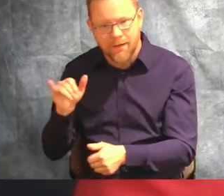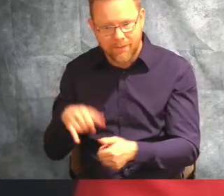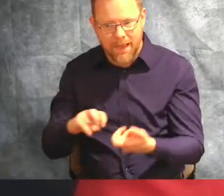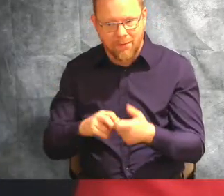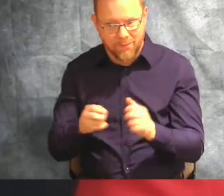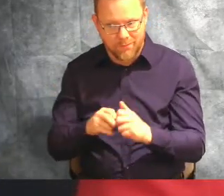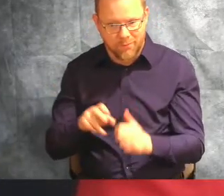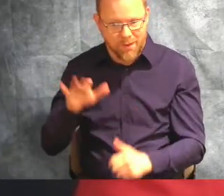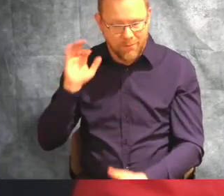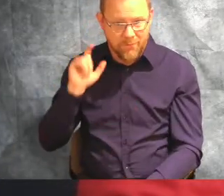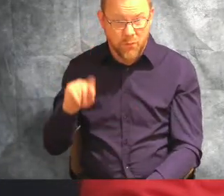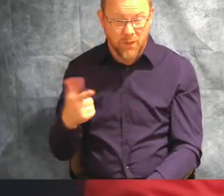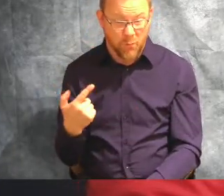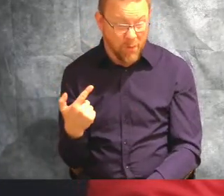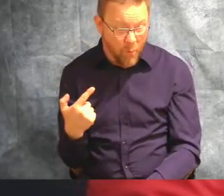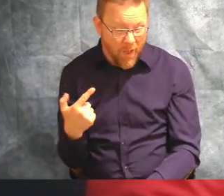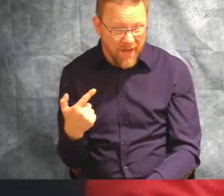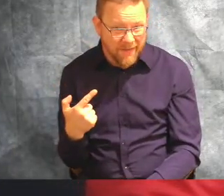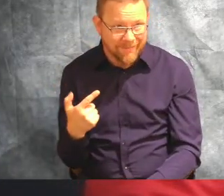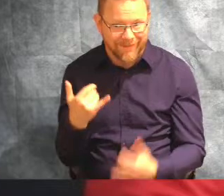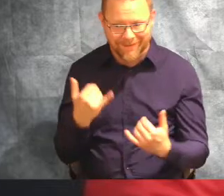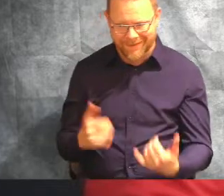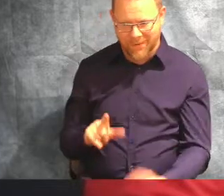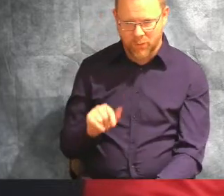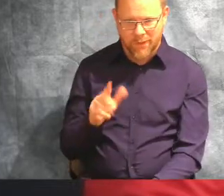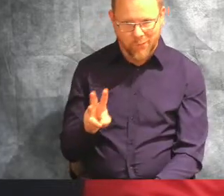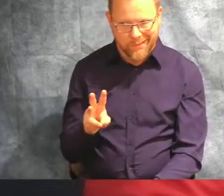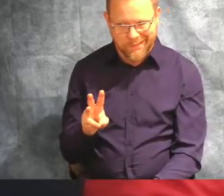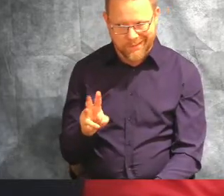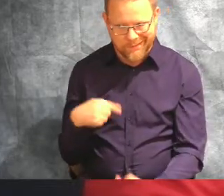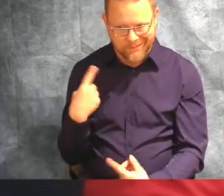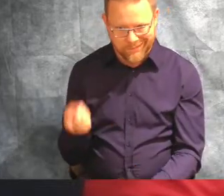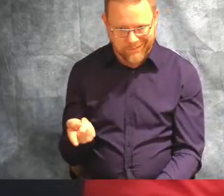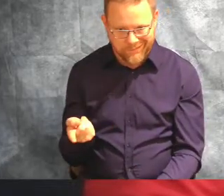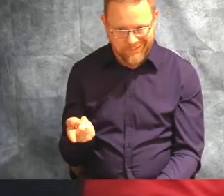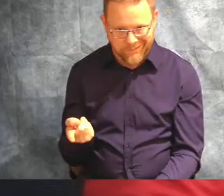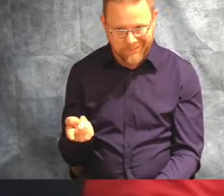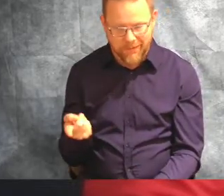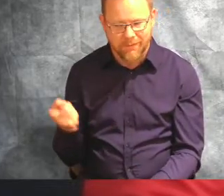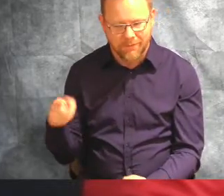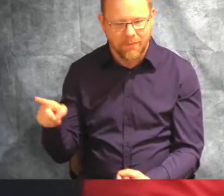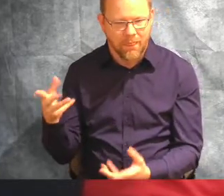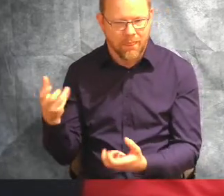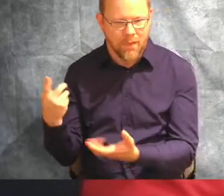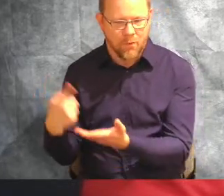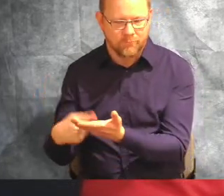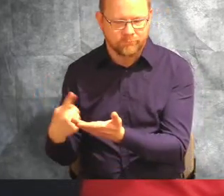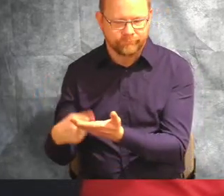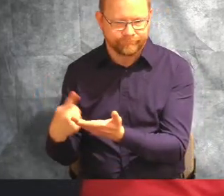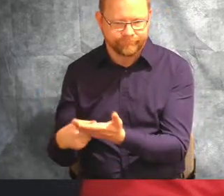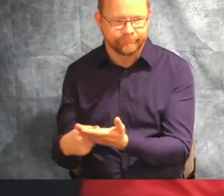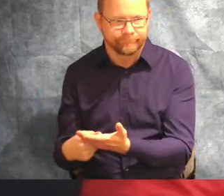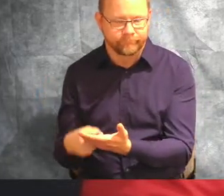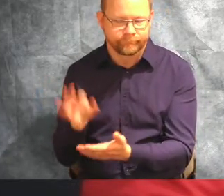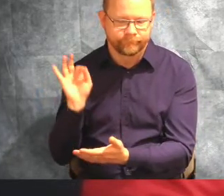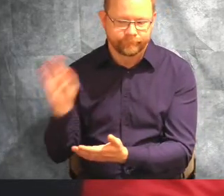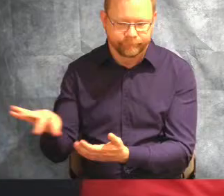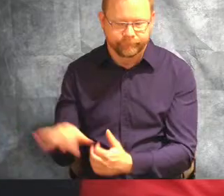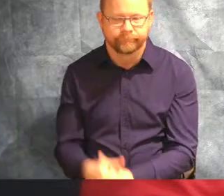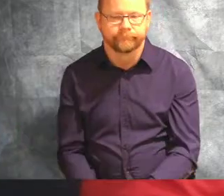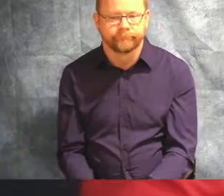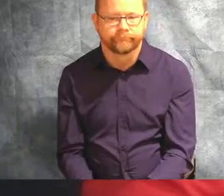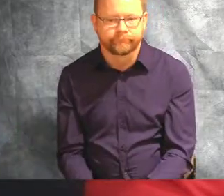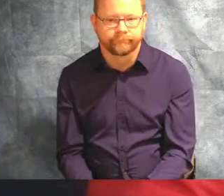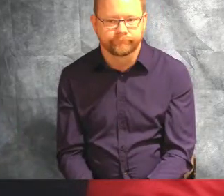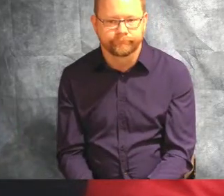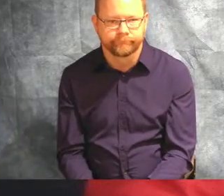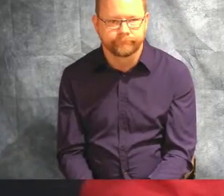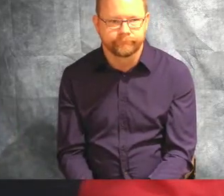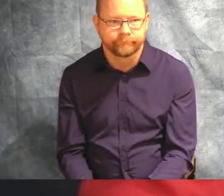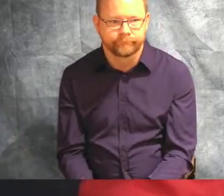2021 is 2026 and they want to revisit that. So, just wanted to pass that along. Uh, one of the